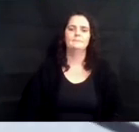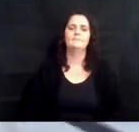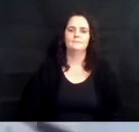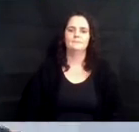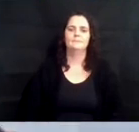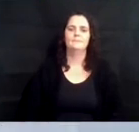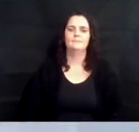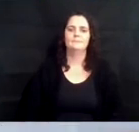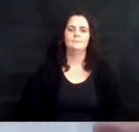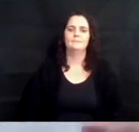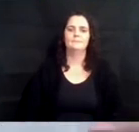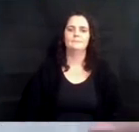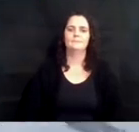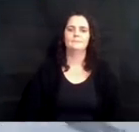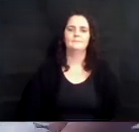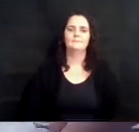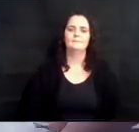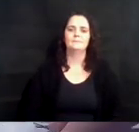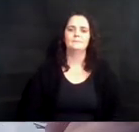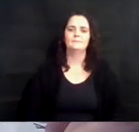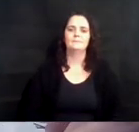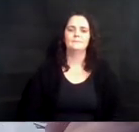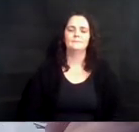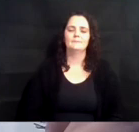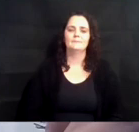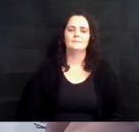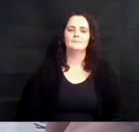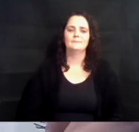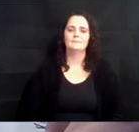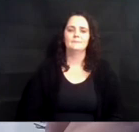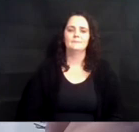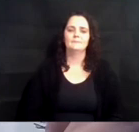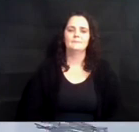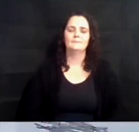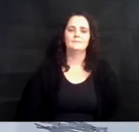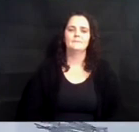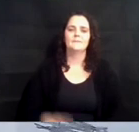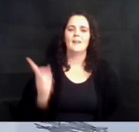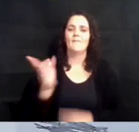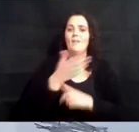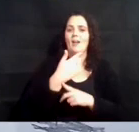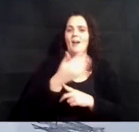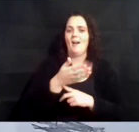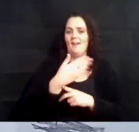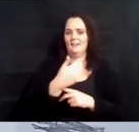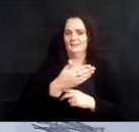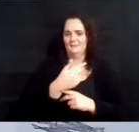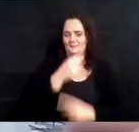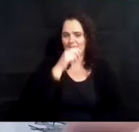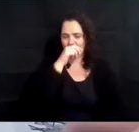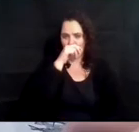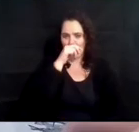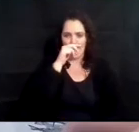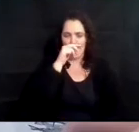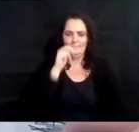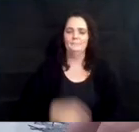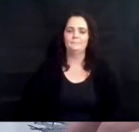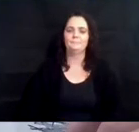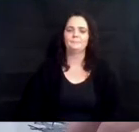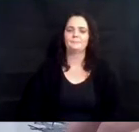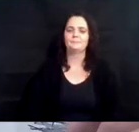come up there and get that beautiful motion there.